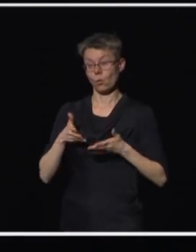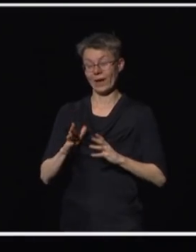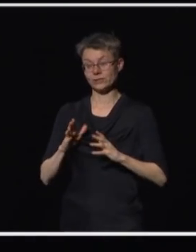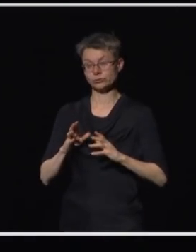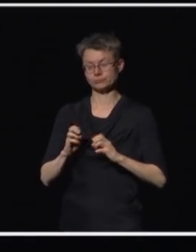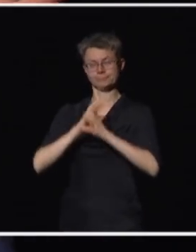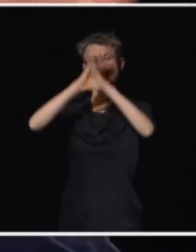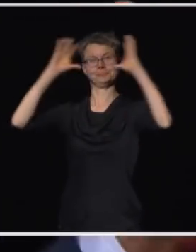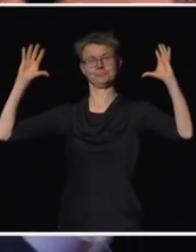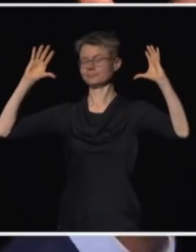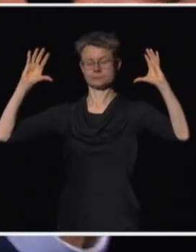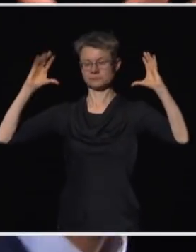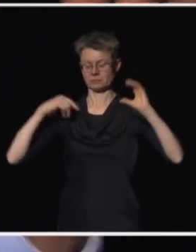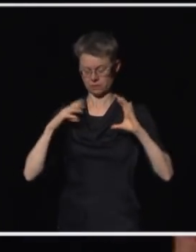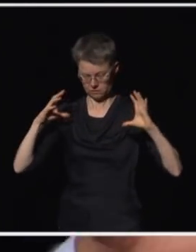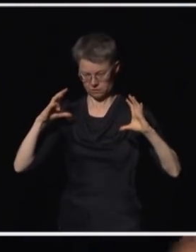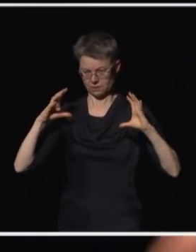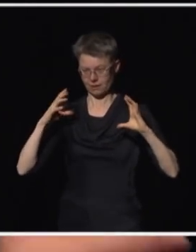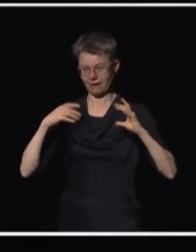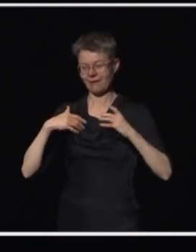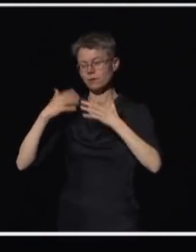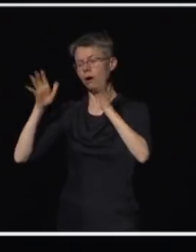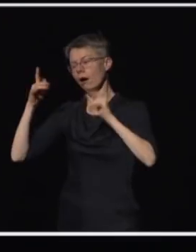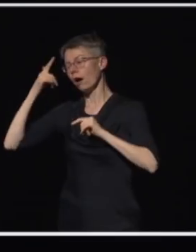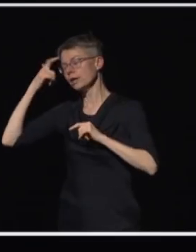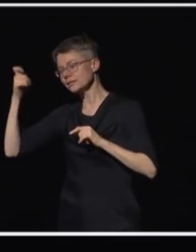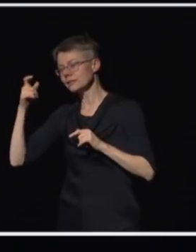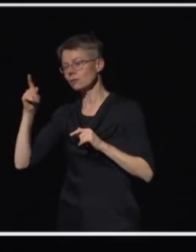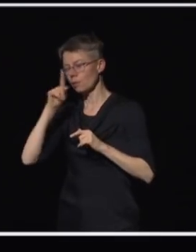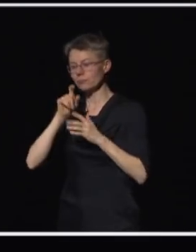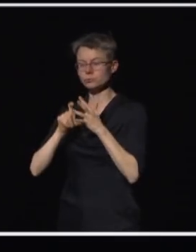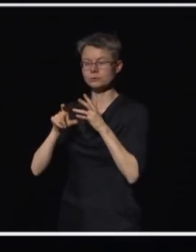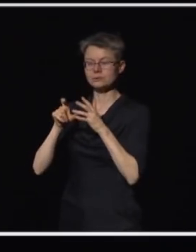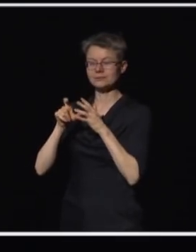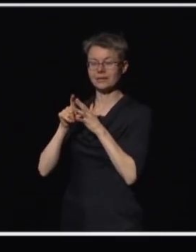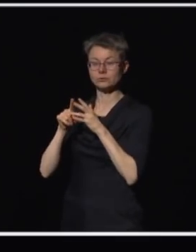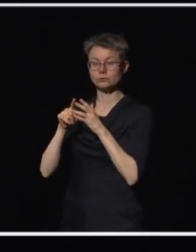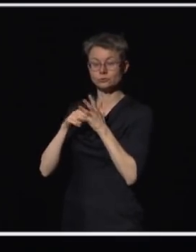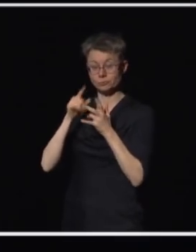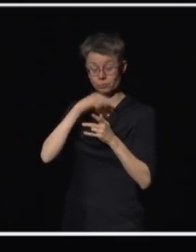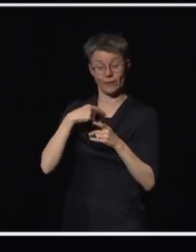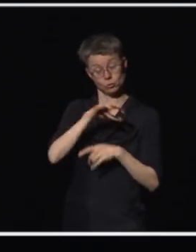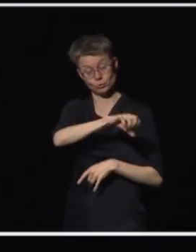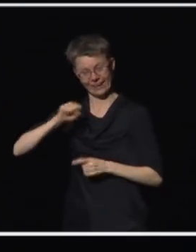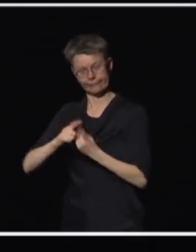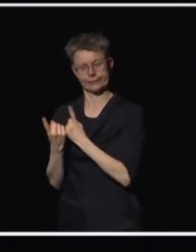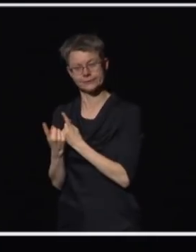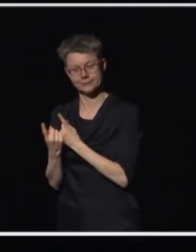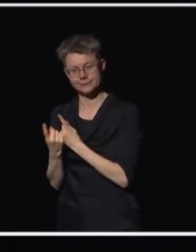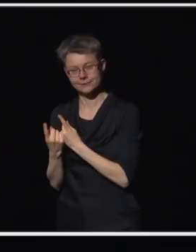You know, I have broad, general, you know, notions of what people have done to folks when they wanted to take things from them and how they've, you know,